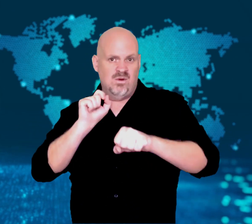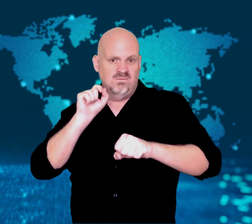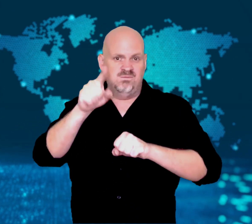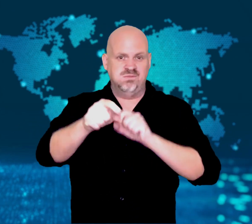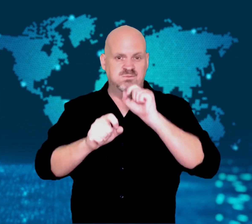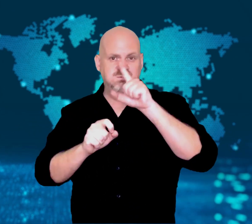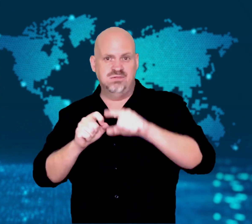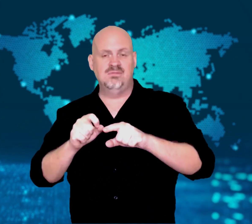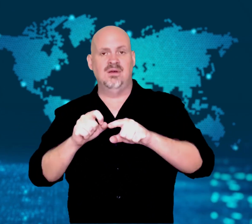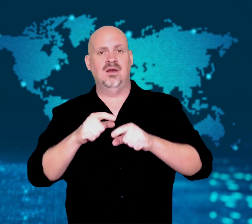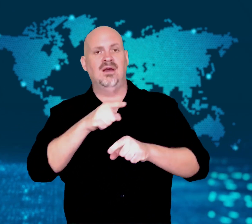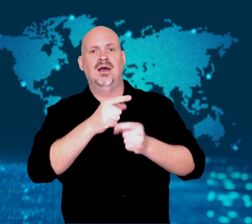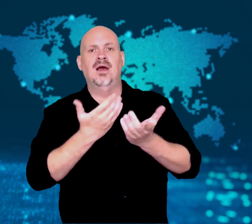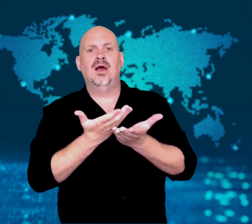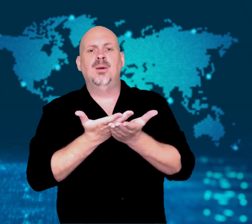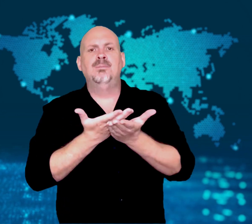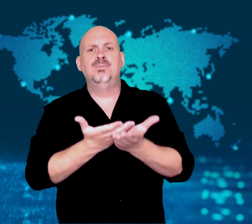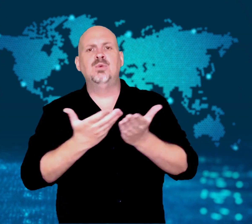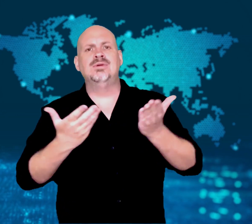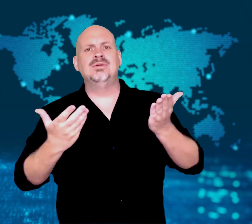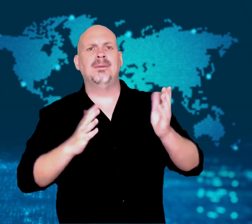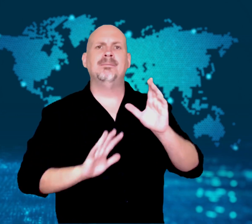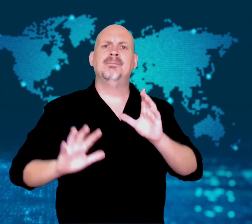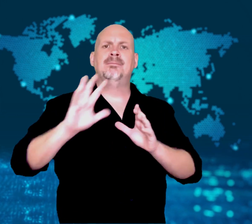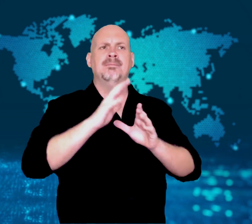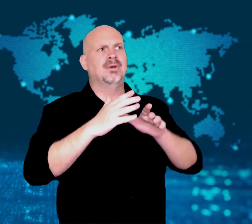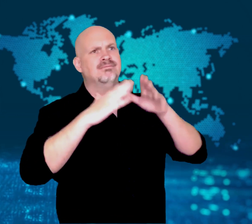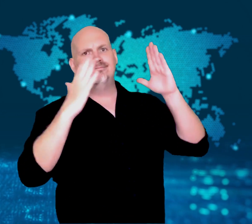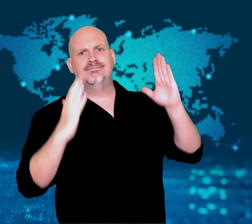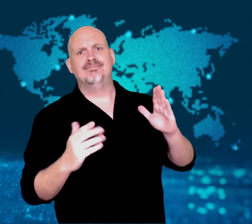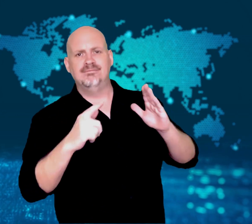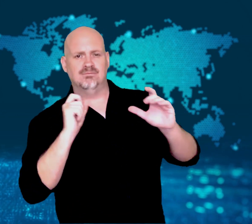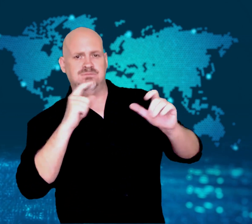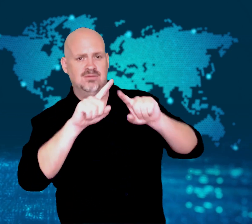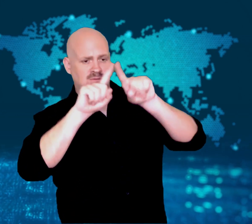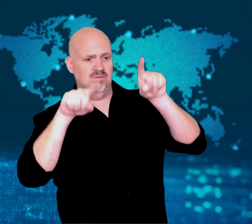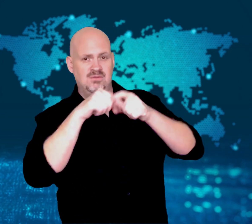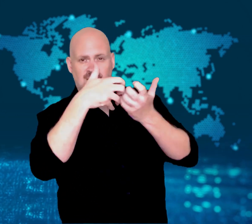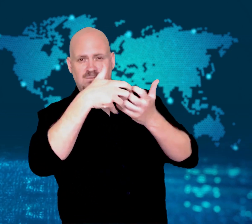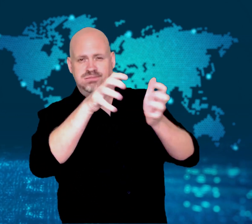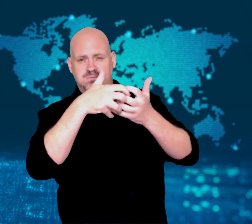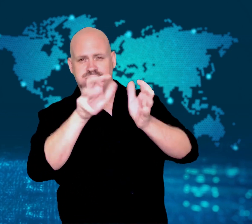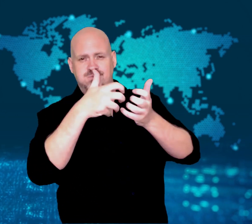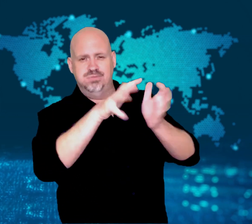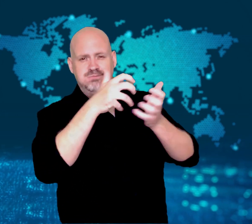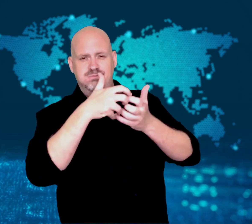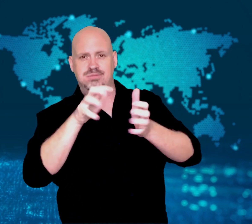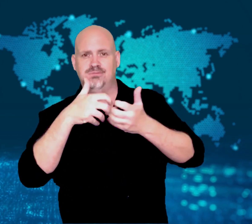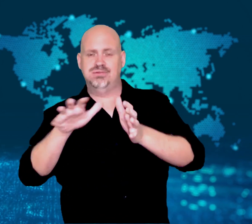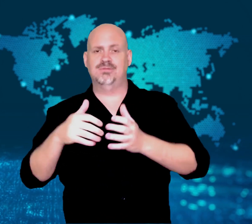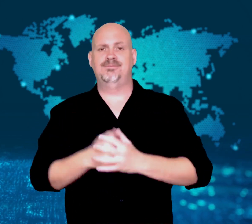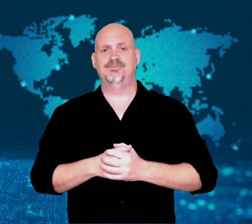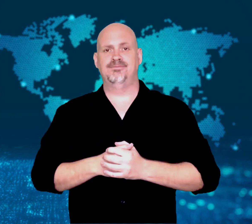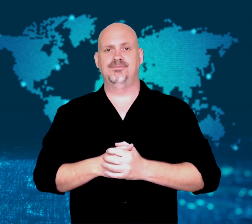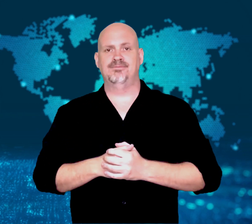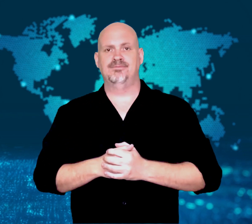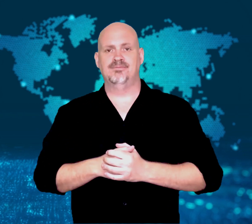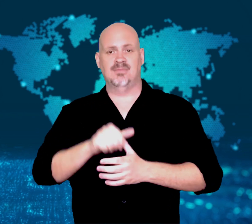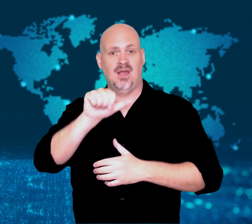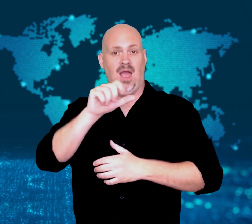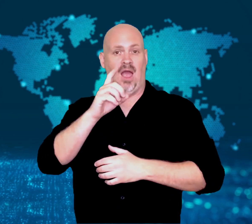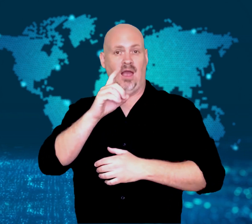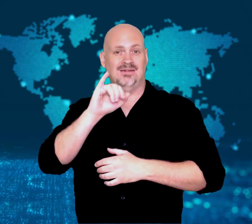and windows at the national museum were smashed.